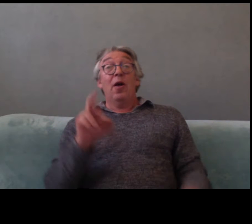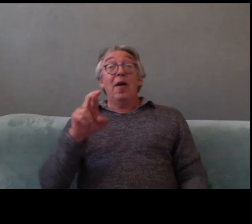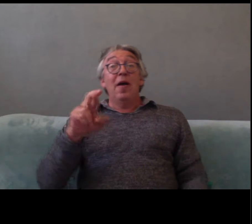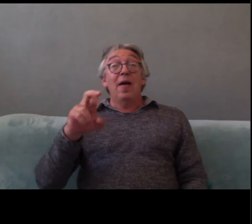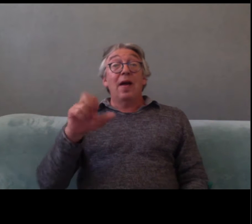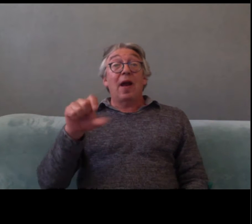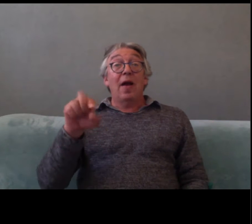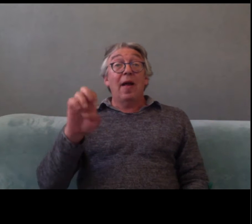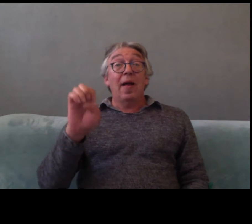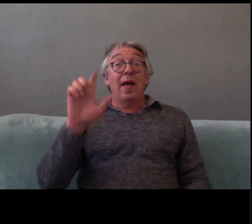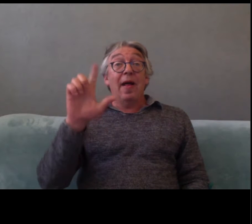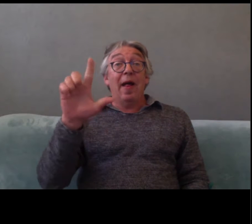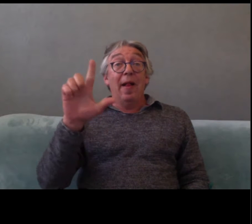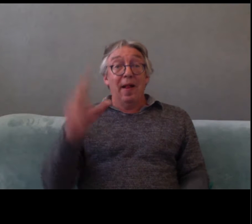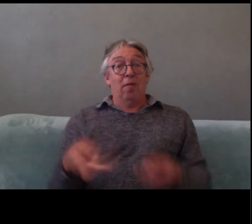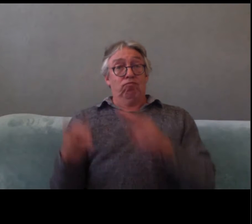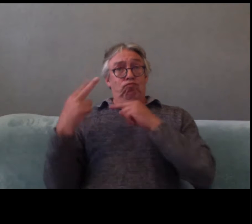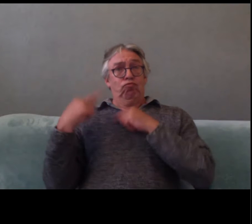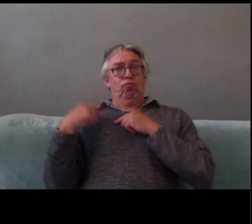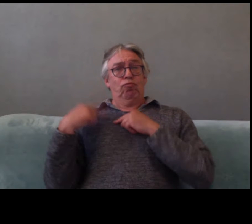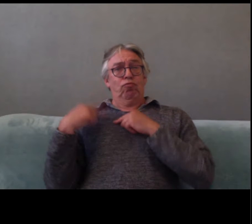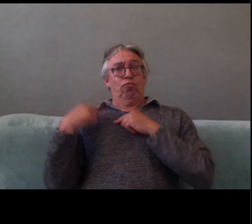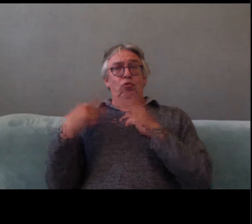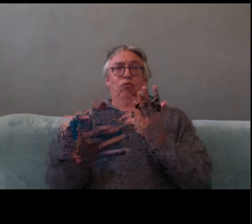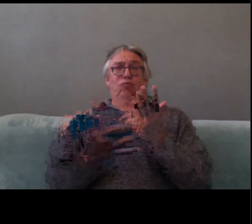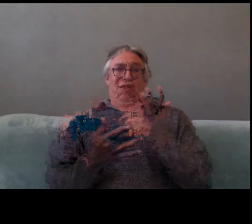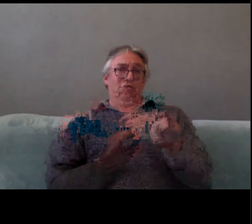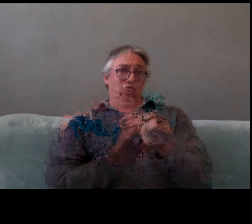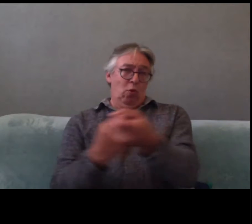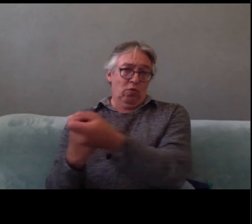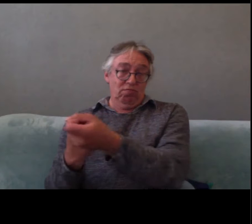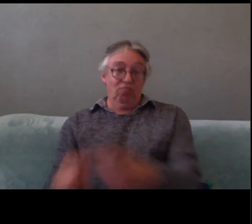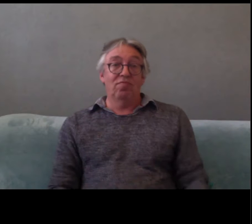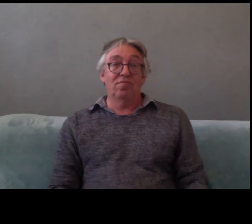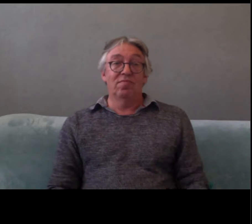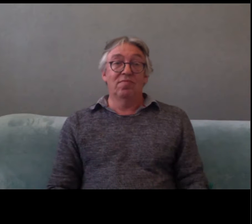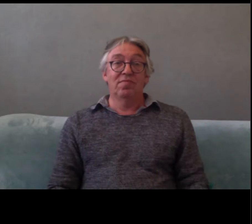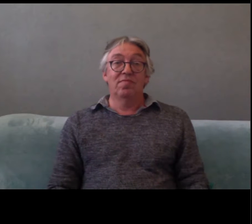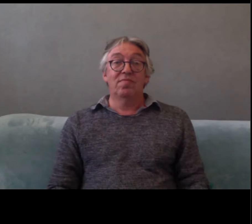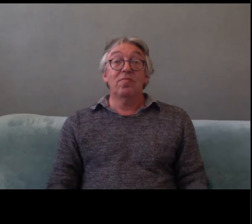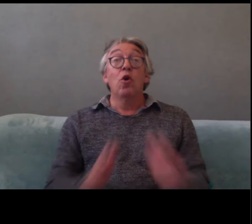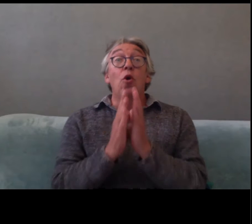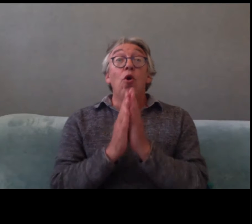Throughout the webinar I'd invite you to ask questions to the panellists